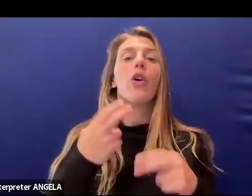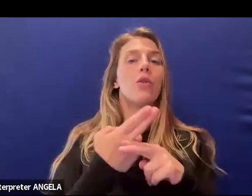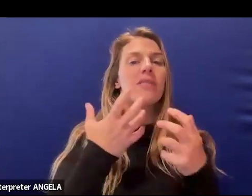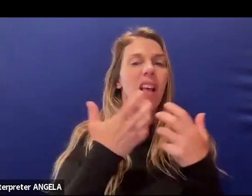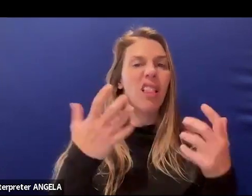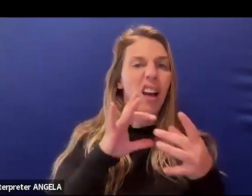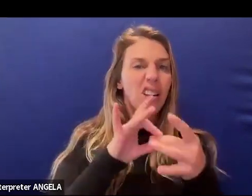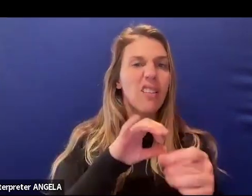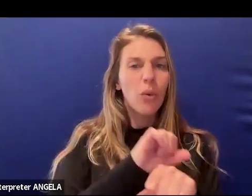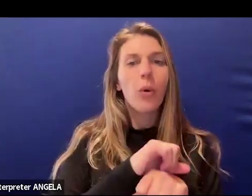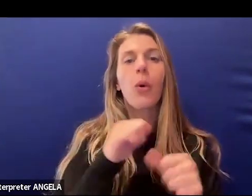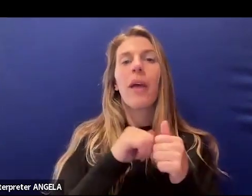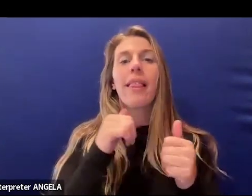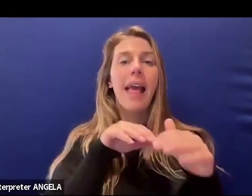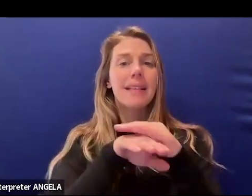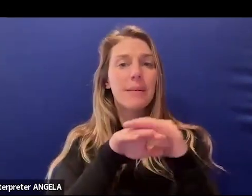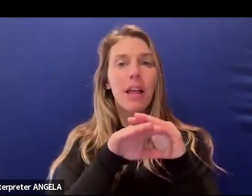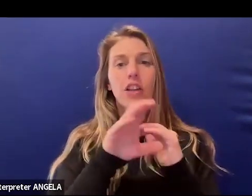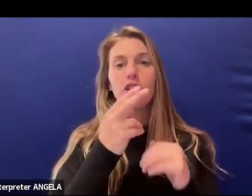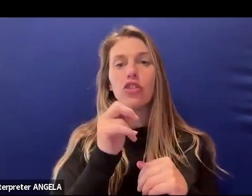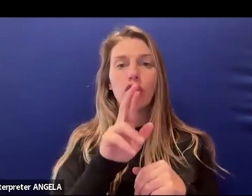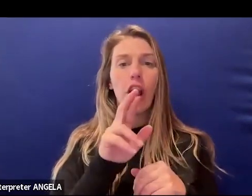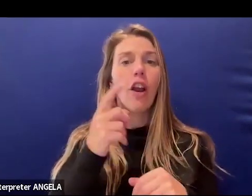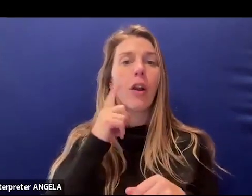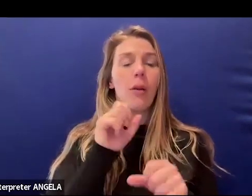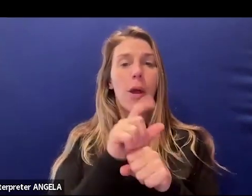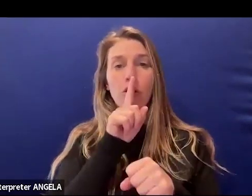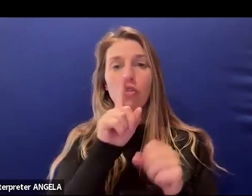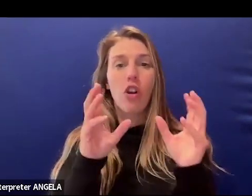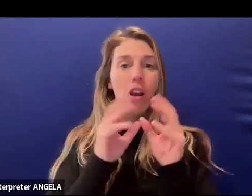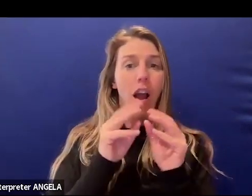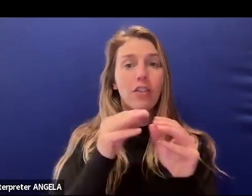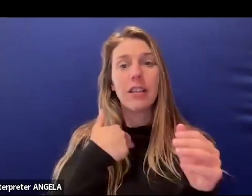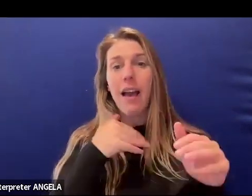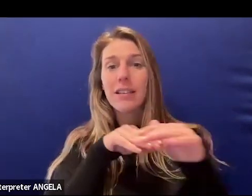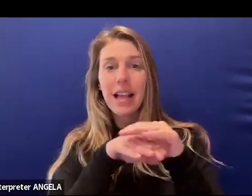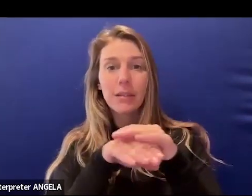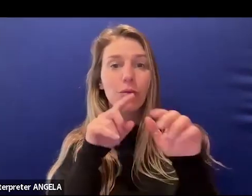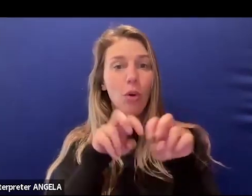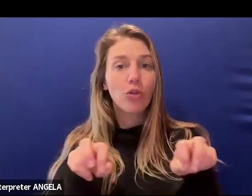There's a lot of work about having accessibility chairs for conferences to ensure conferences are accessible.